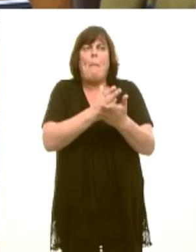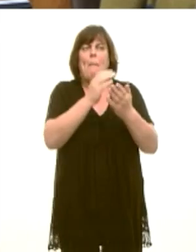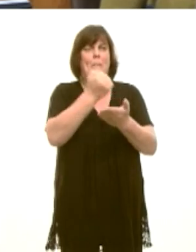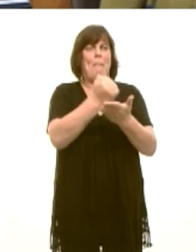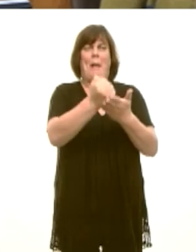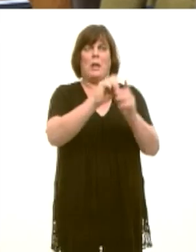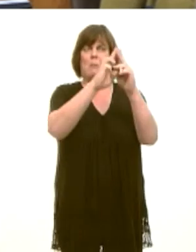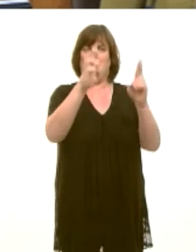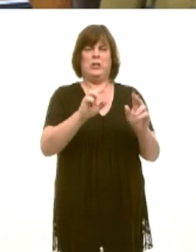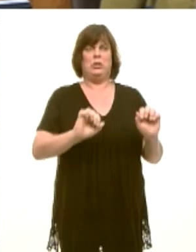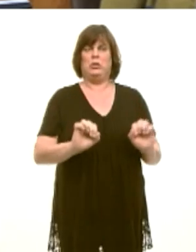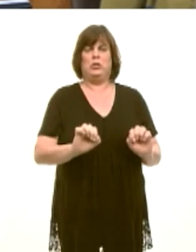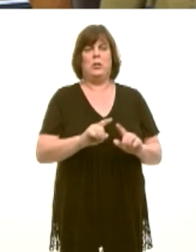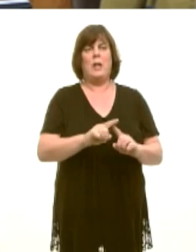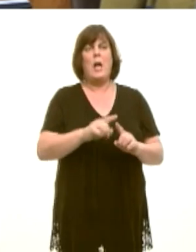know of the similar concerns that exist in Crickhowell. She has written to the UK Government,